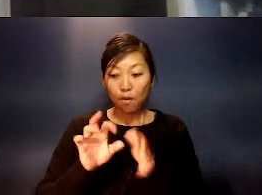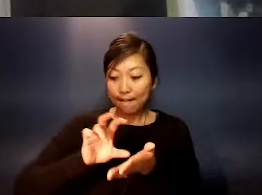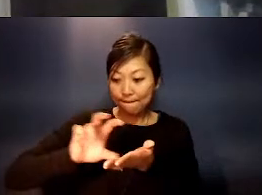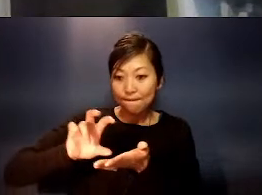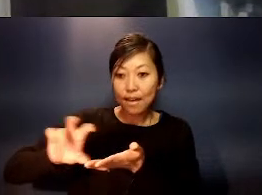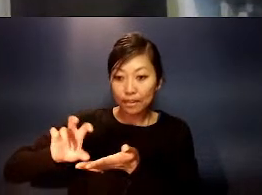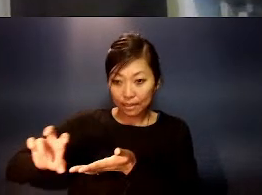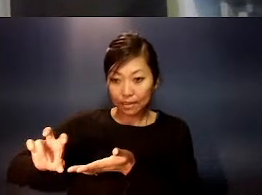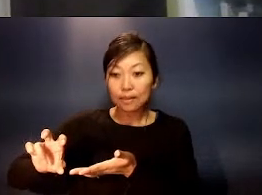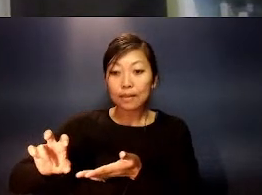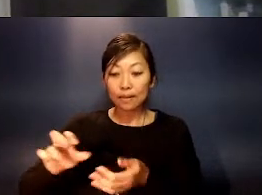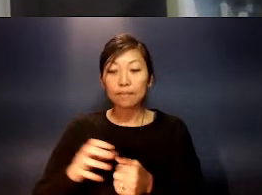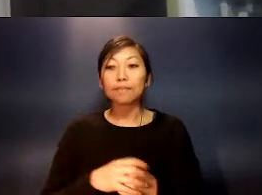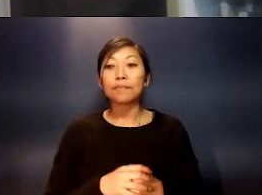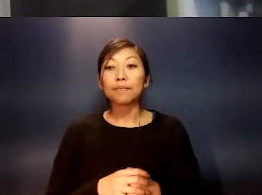UNSEEN OR FEEL UNSEEN.